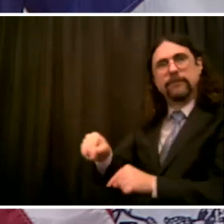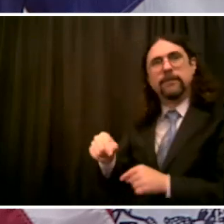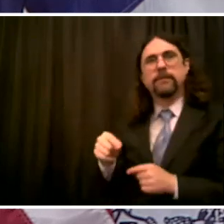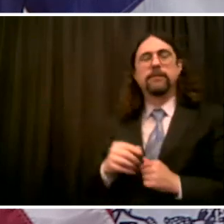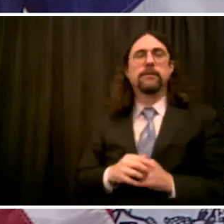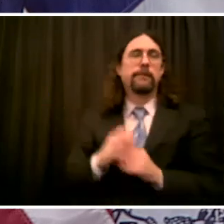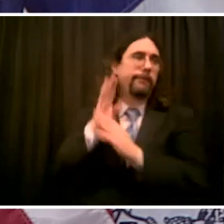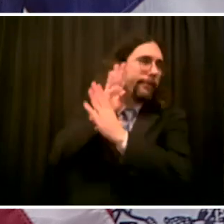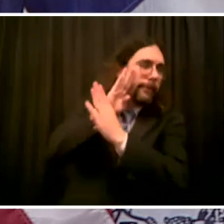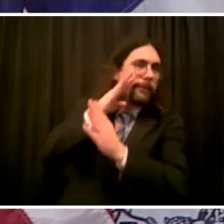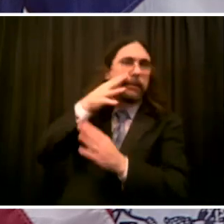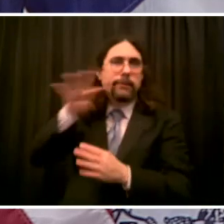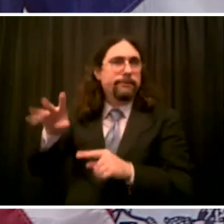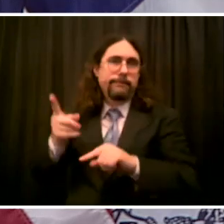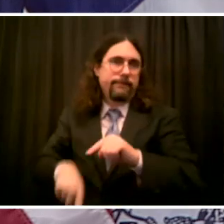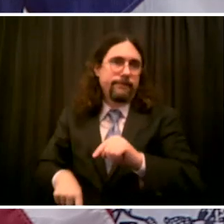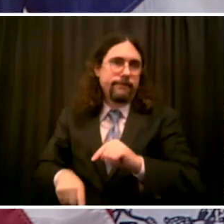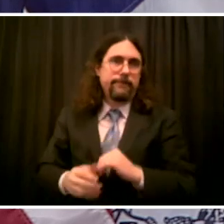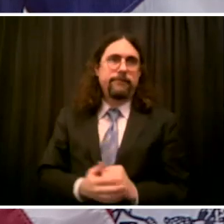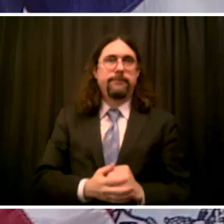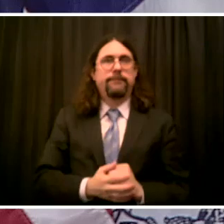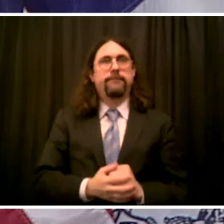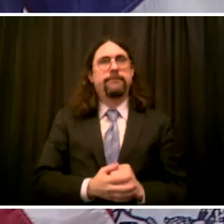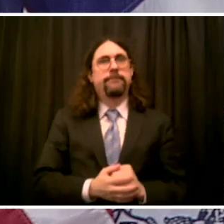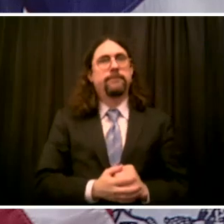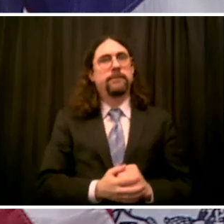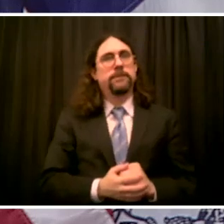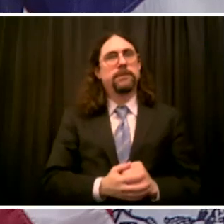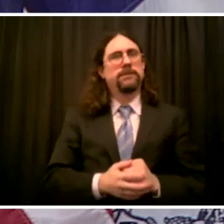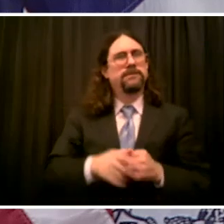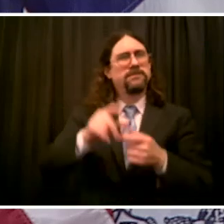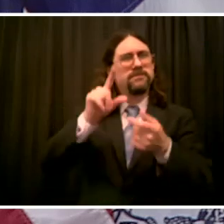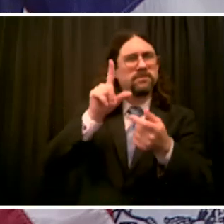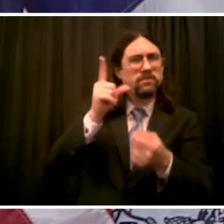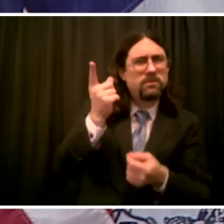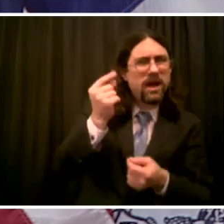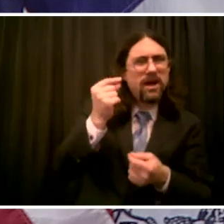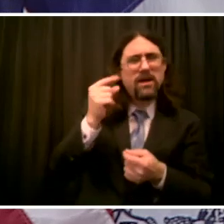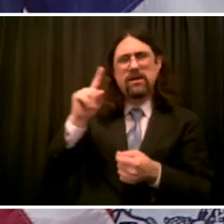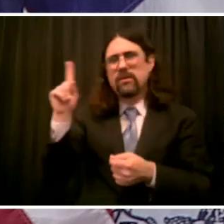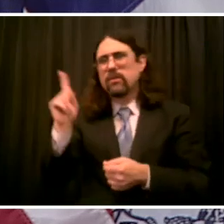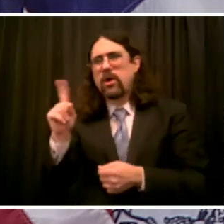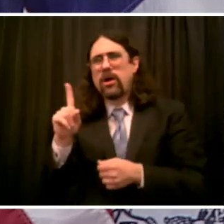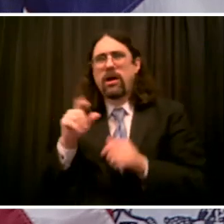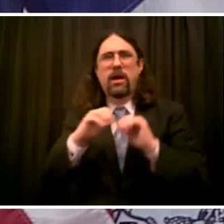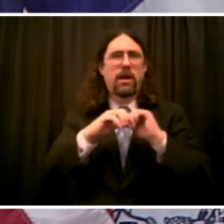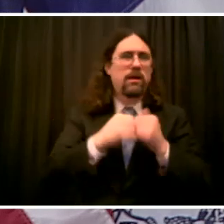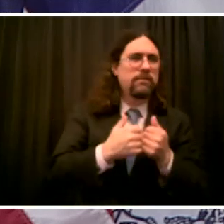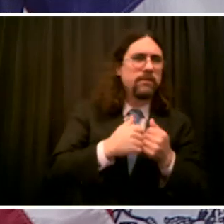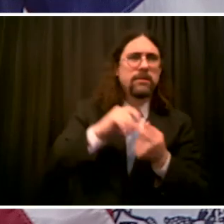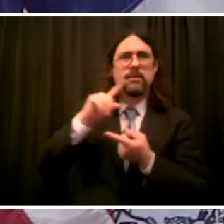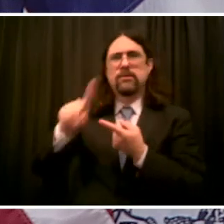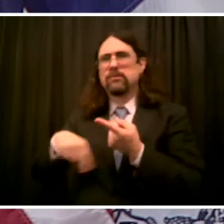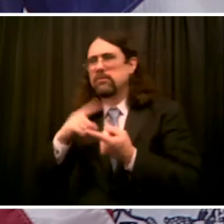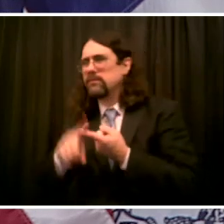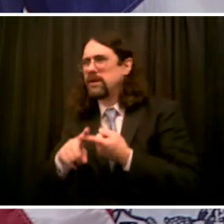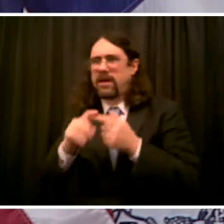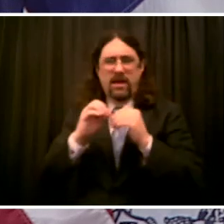GI PVEEOPLE THE FLAVOR ON THIS. BUT ETH FINAL DECISION WILL BE BASED ON THE DETAILS THAT WE'RE SEEING AT THAT MOMENT. AND YOU CAN'T